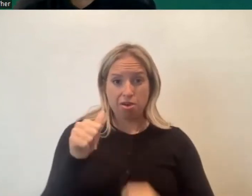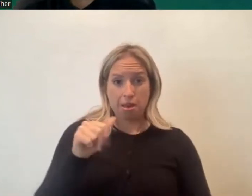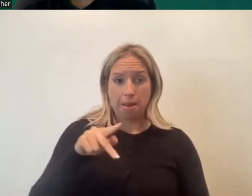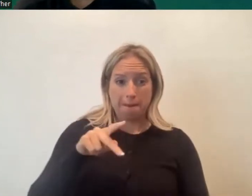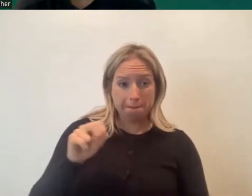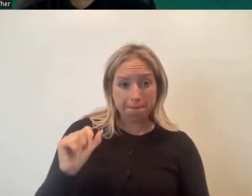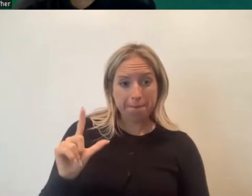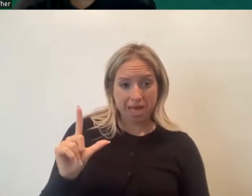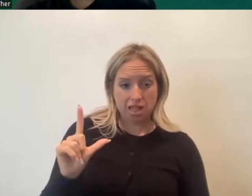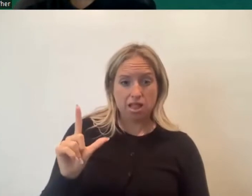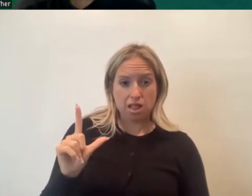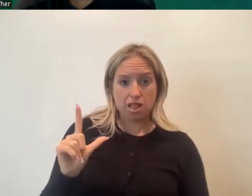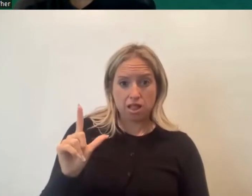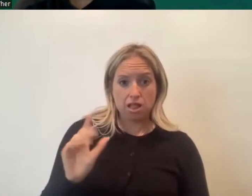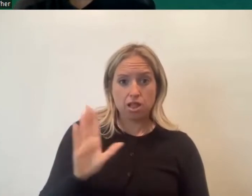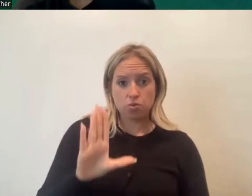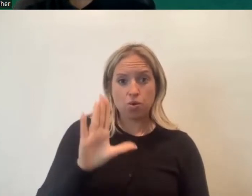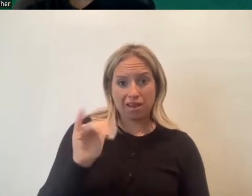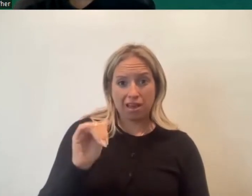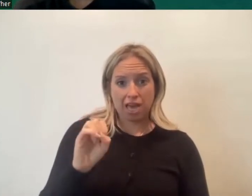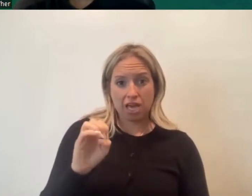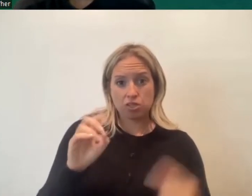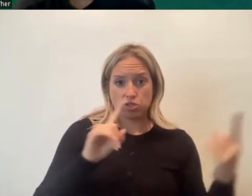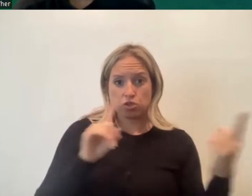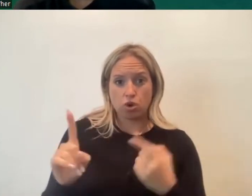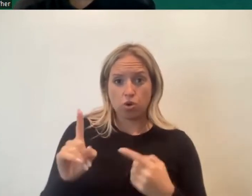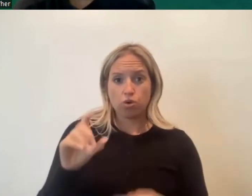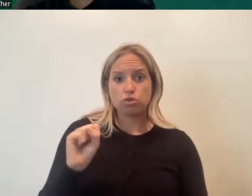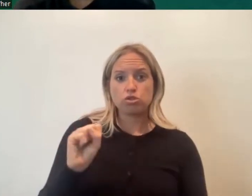where your case would go to what's called the Social Security Administration Appeals